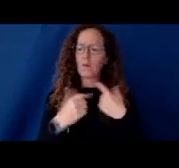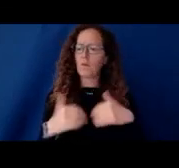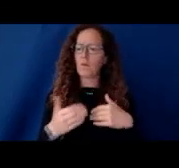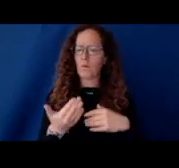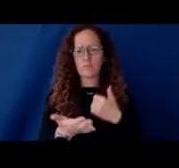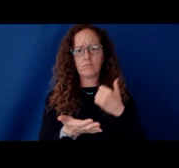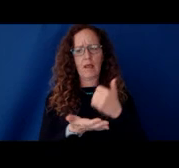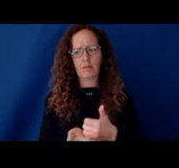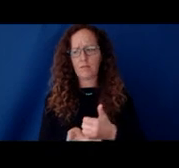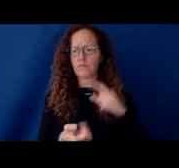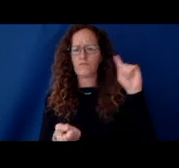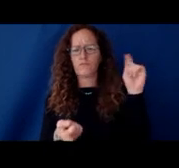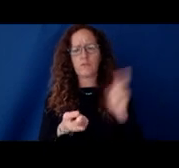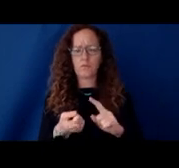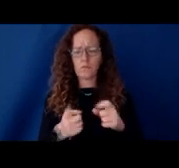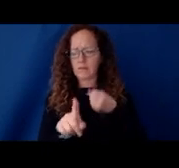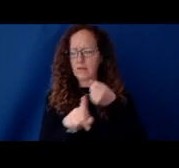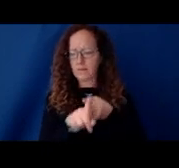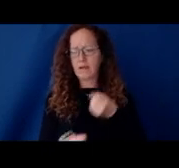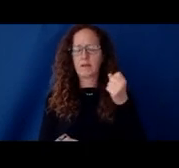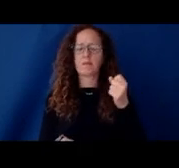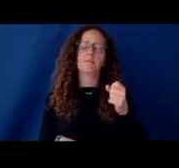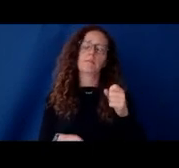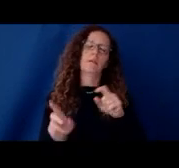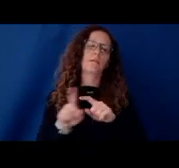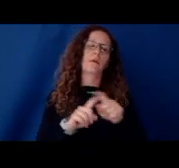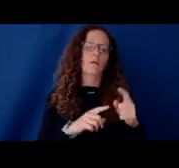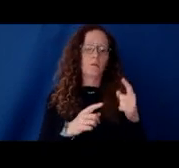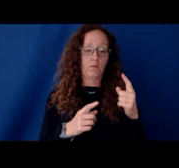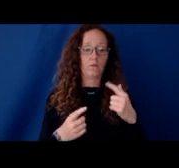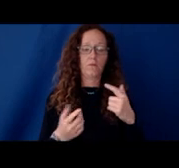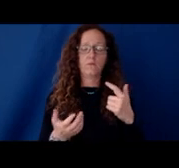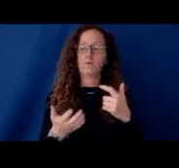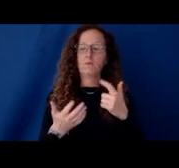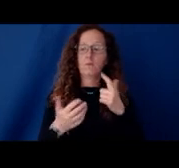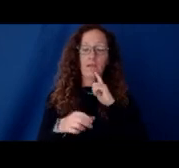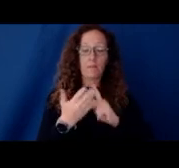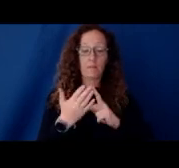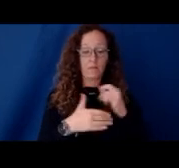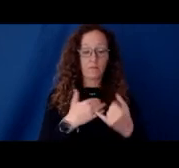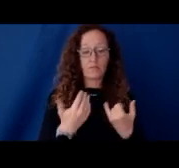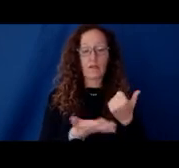this effort gave us a sense of how some of these epidemiologic methods used in the analysis could